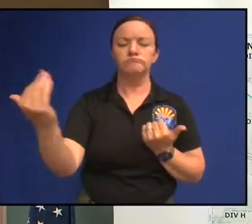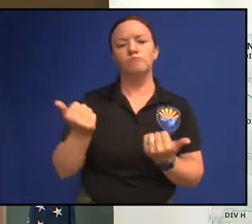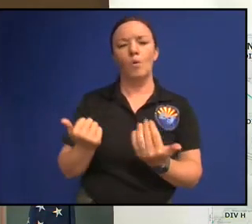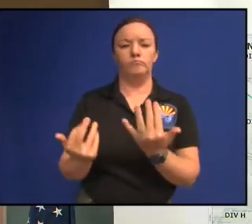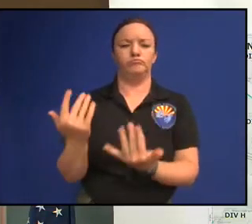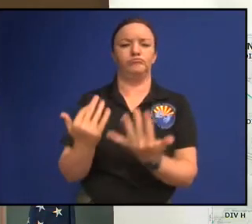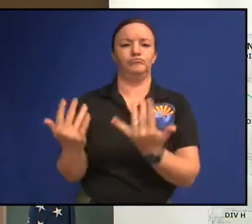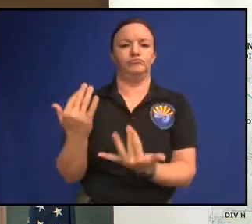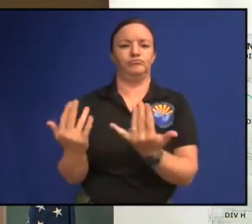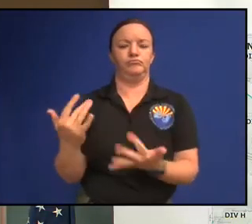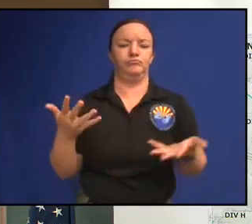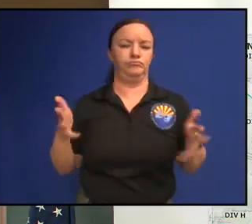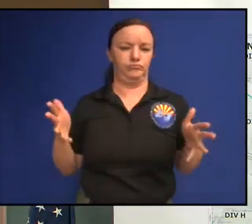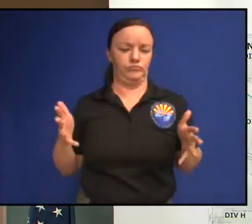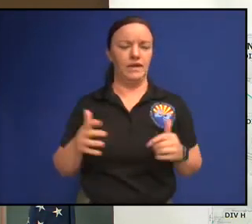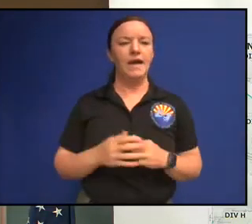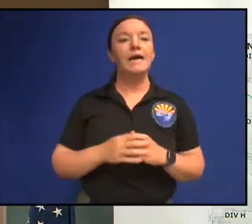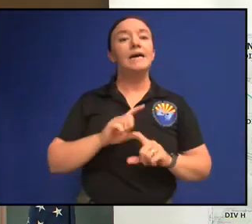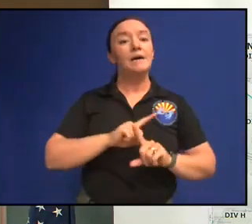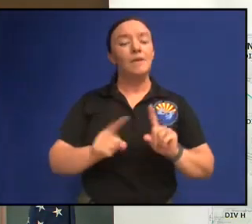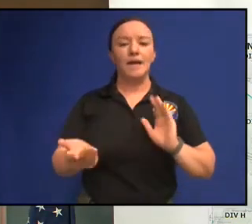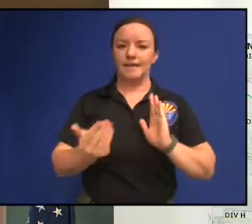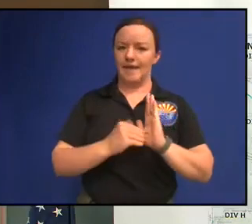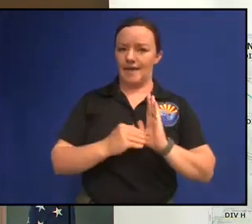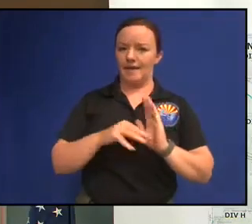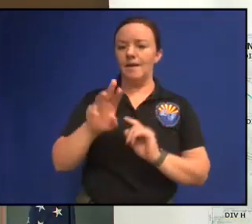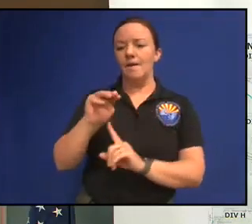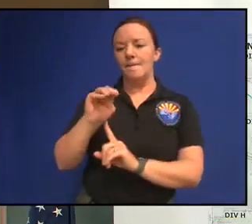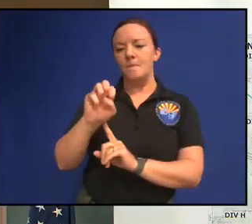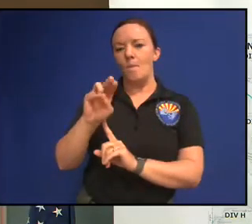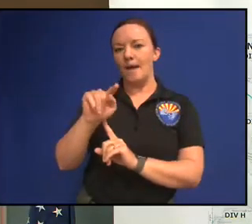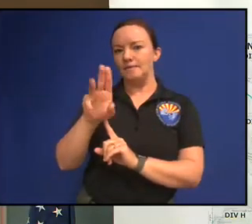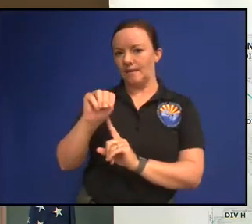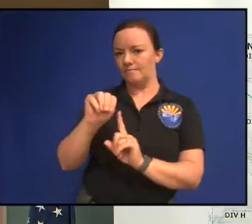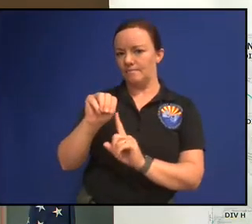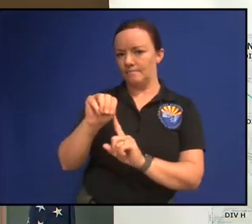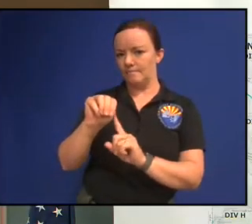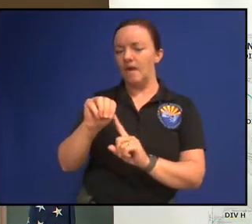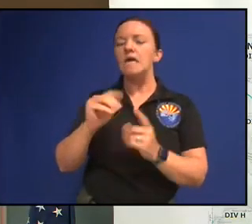FIRE IS ABOUT MOMENTUM, AND IT WILL BUILD MOMENTUM AS